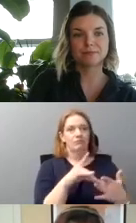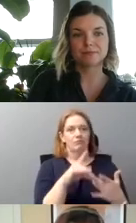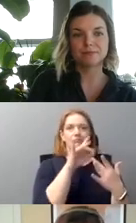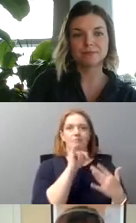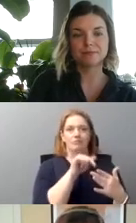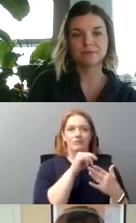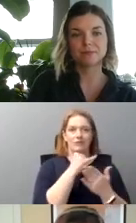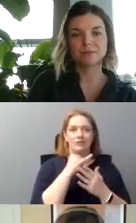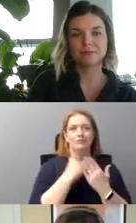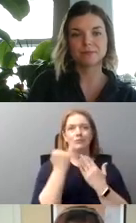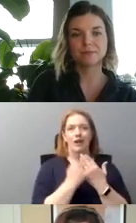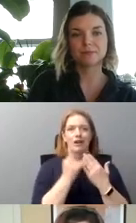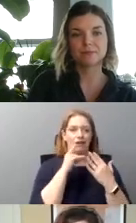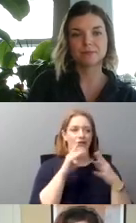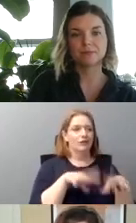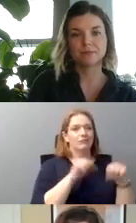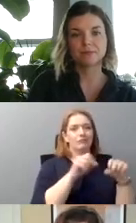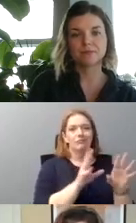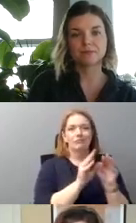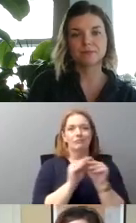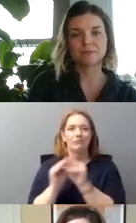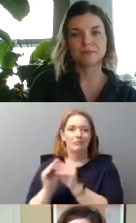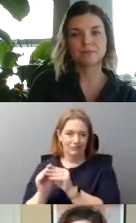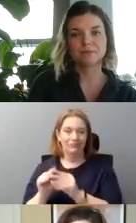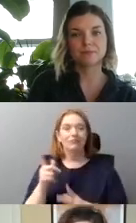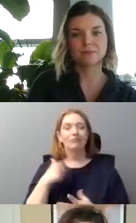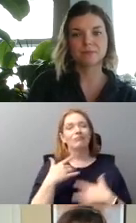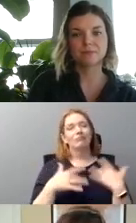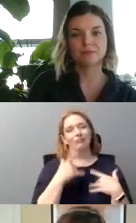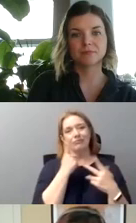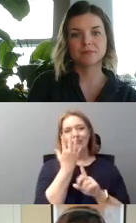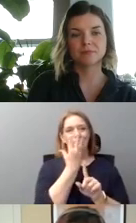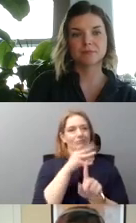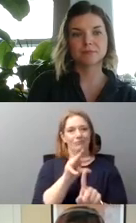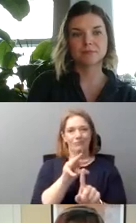Artists Homes and studios. I'm excited to have us highlight The David Ireland house this evening